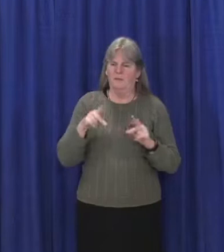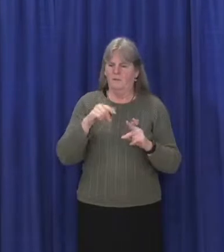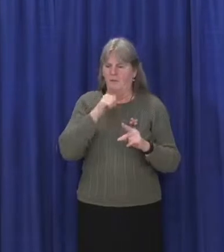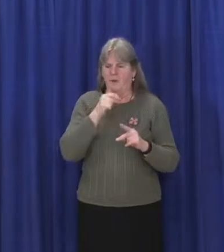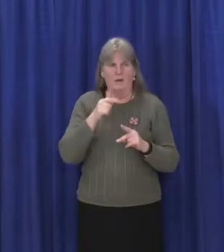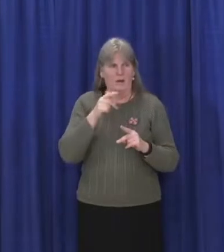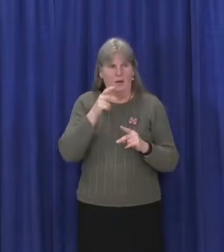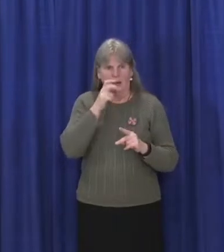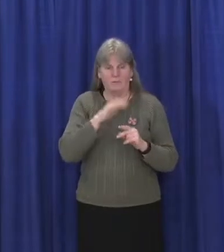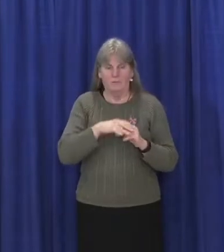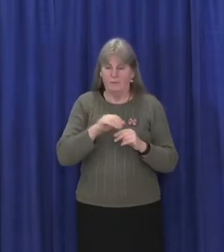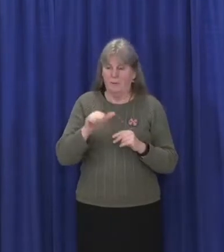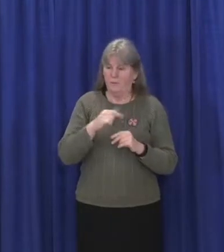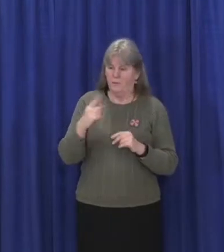a follow up to that?